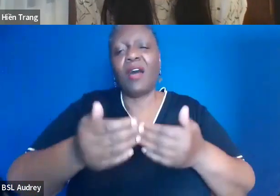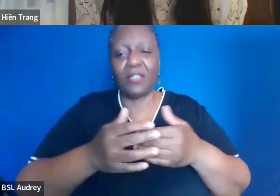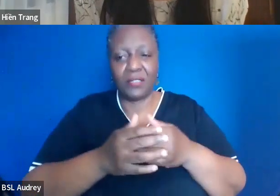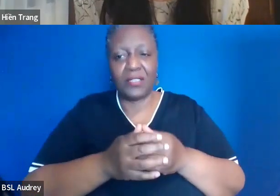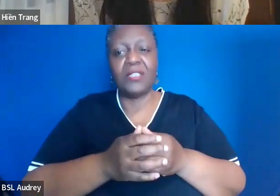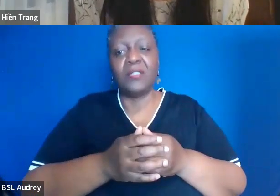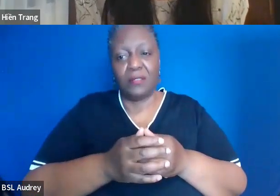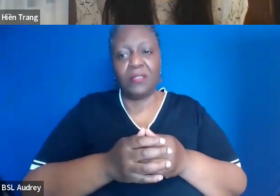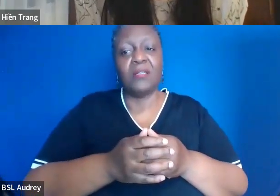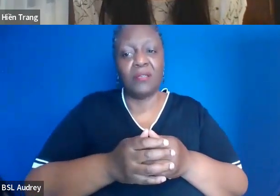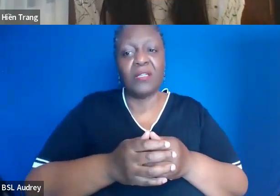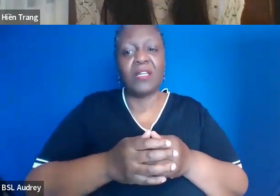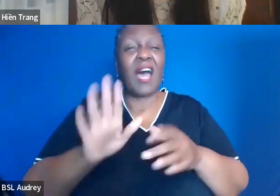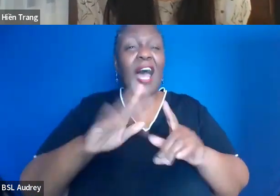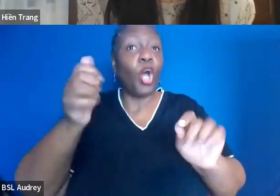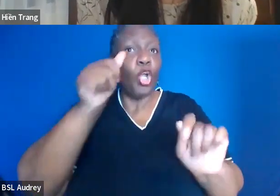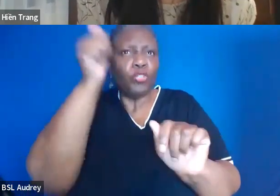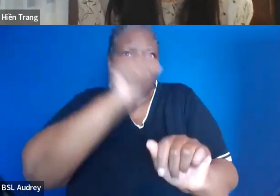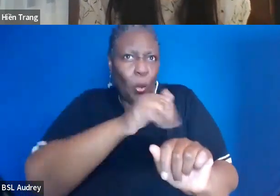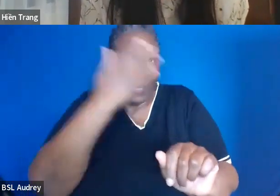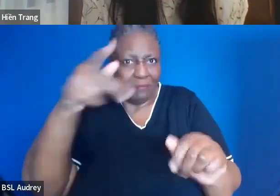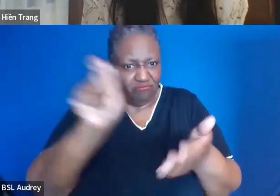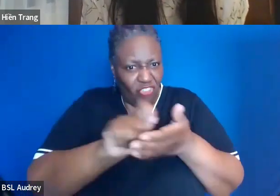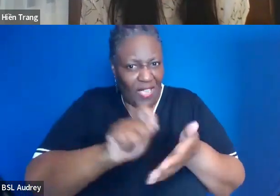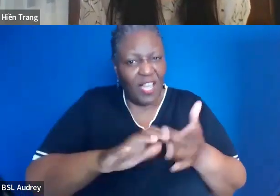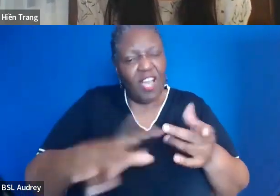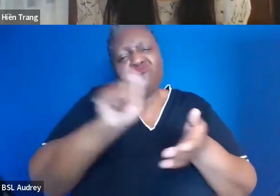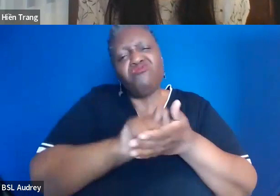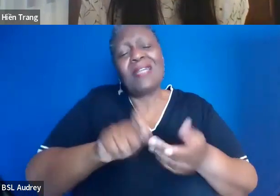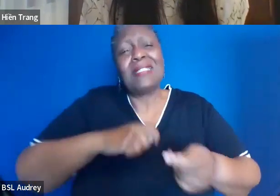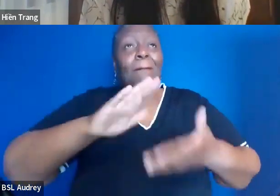An anonymous writer writing for the sake of writing,